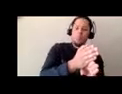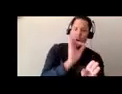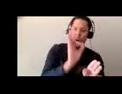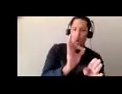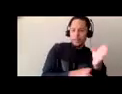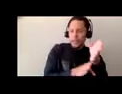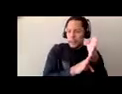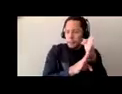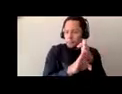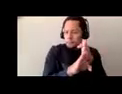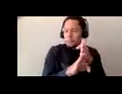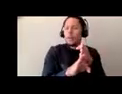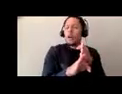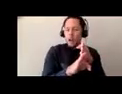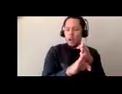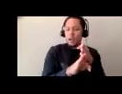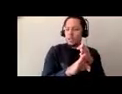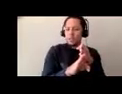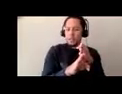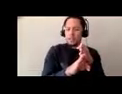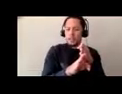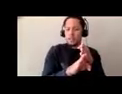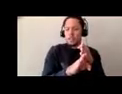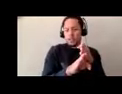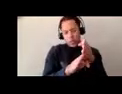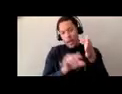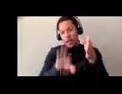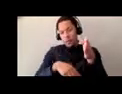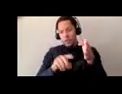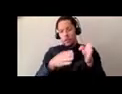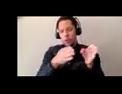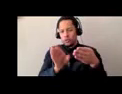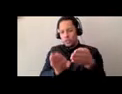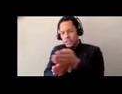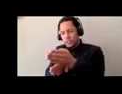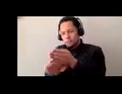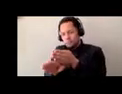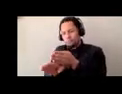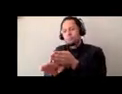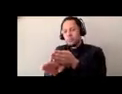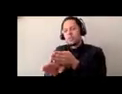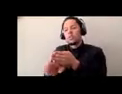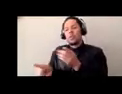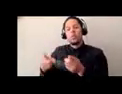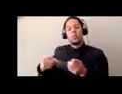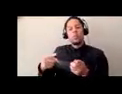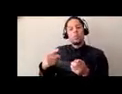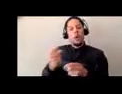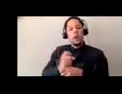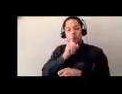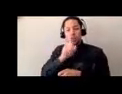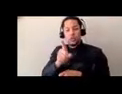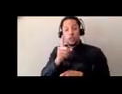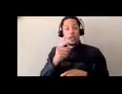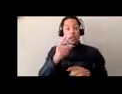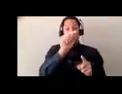So we want you to know about it. We want you to understand we have that ability yet we're going to bring to the table initially